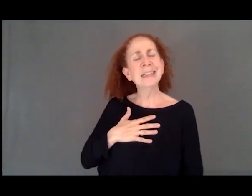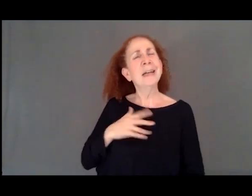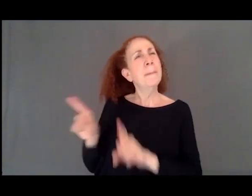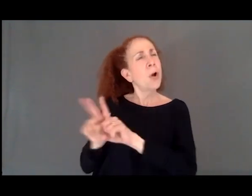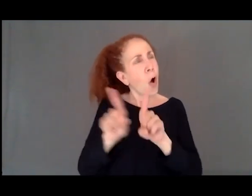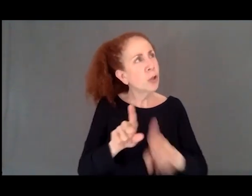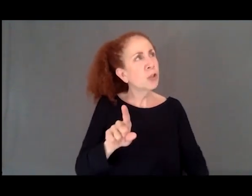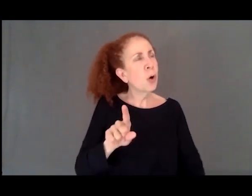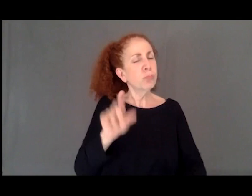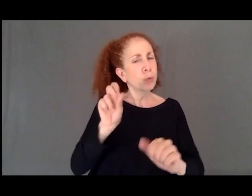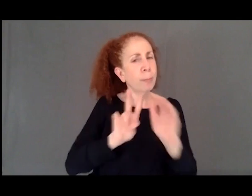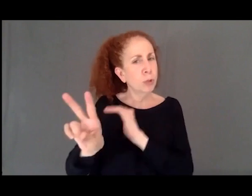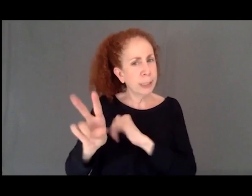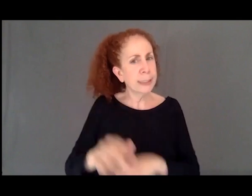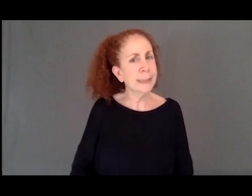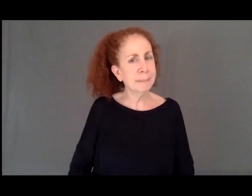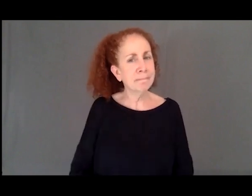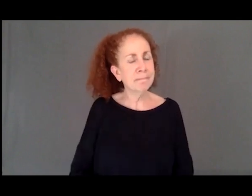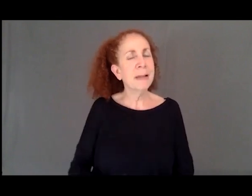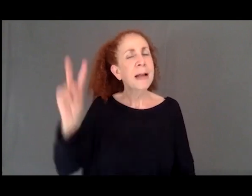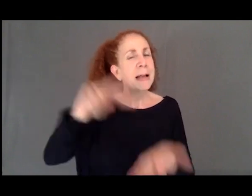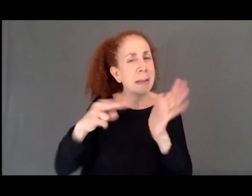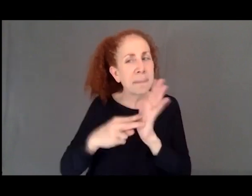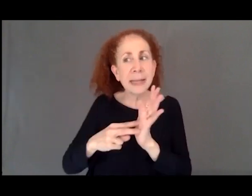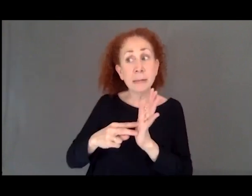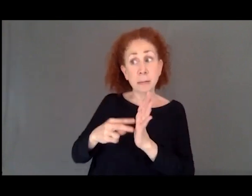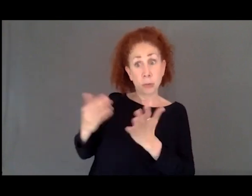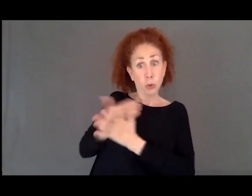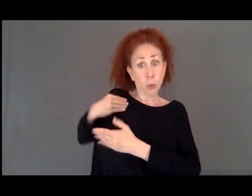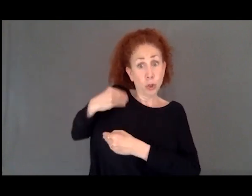but it's also really predictable. Because what it tells me is that this generation has